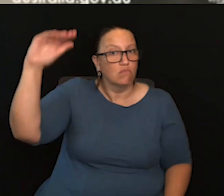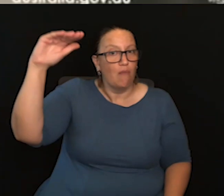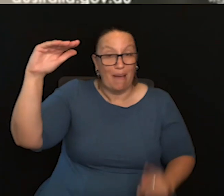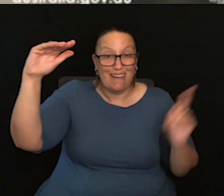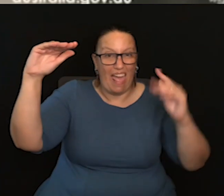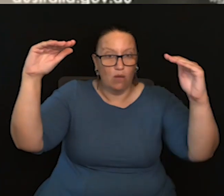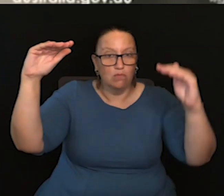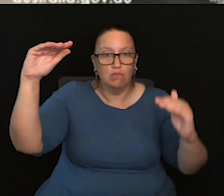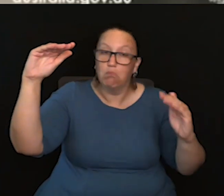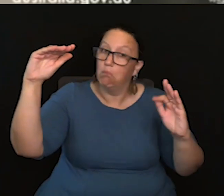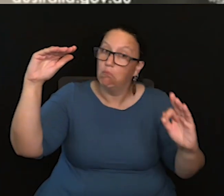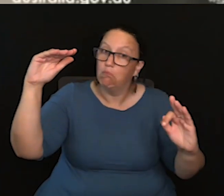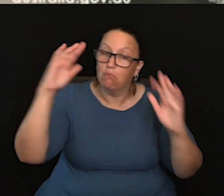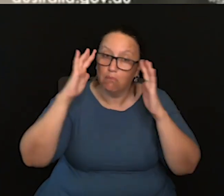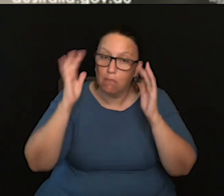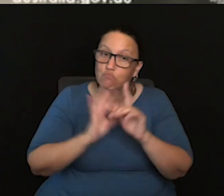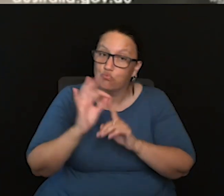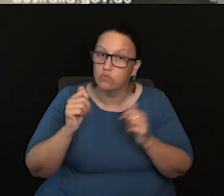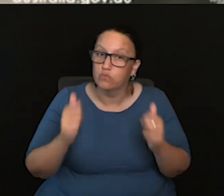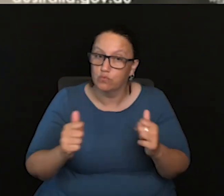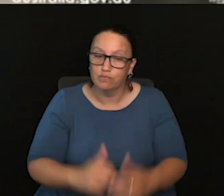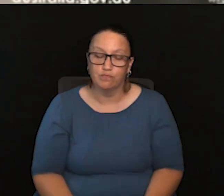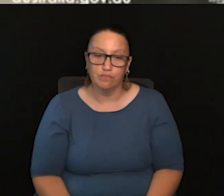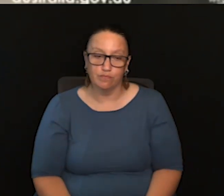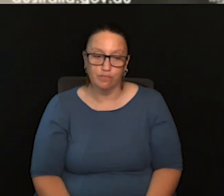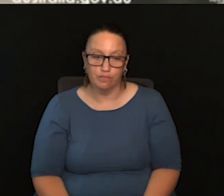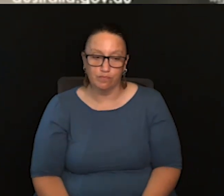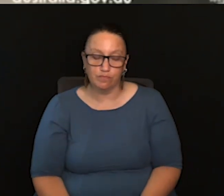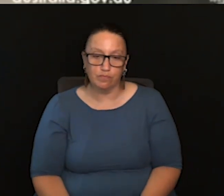and, more generally, at the national level. So, I think that that is important.